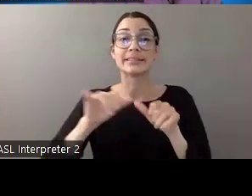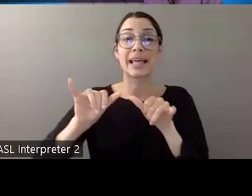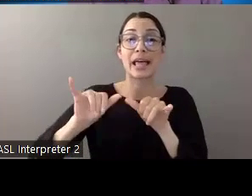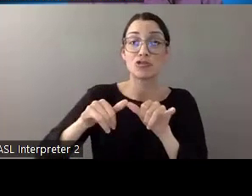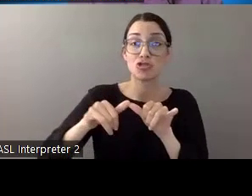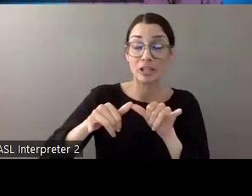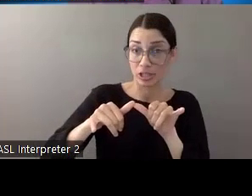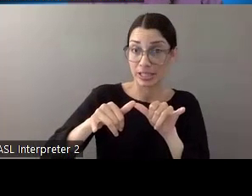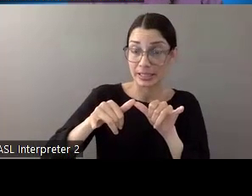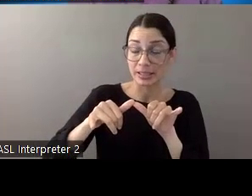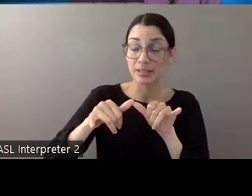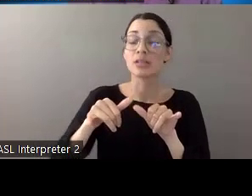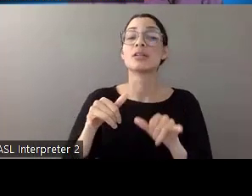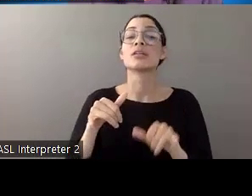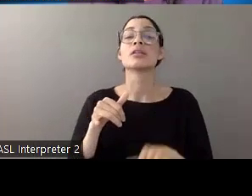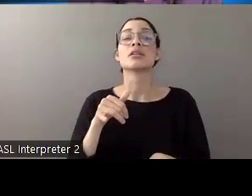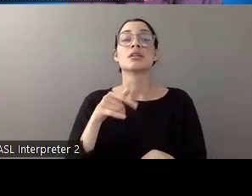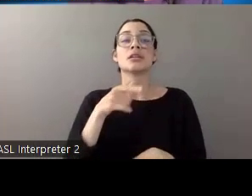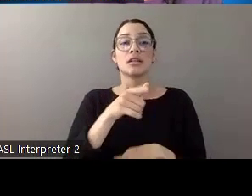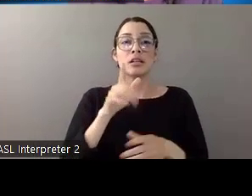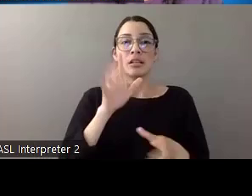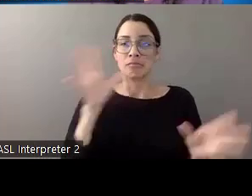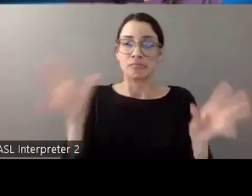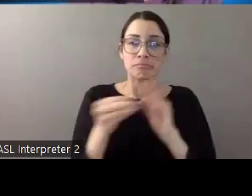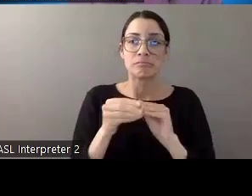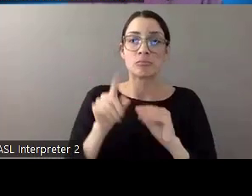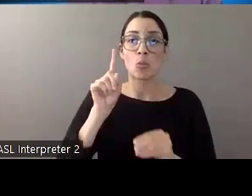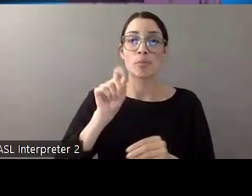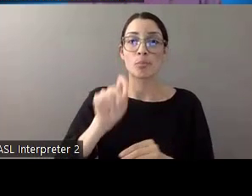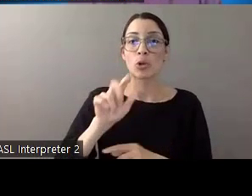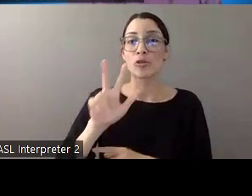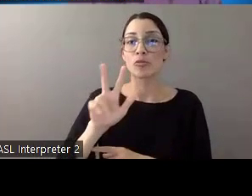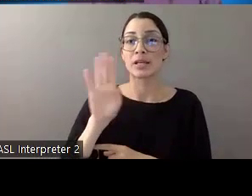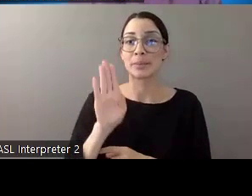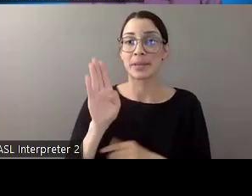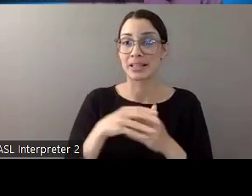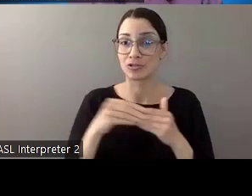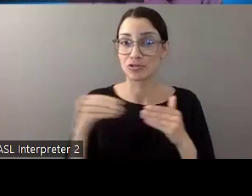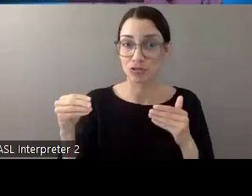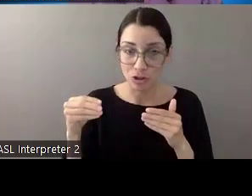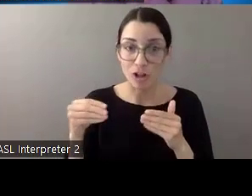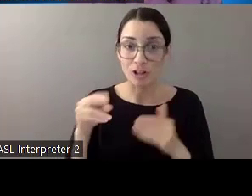with their combined 1.3 million in NIH funding means the institution is AREA eligible.